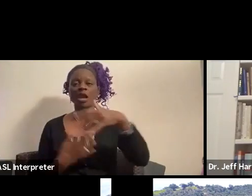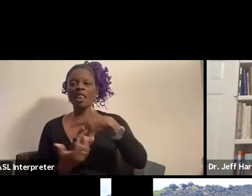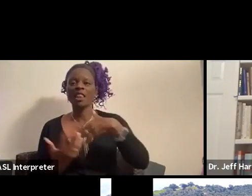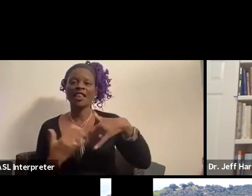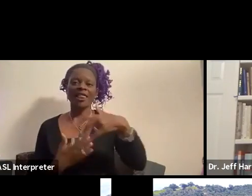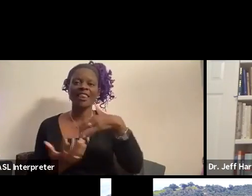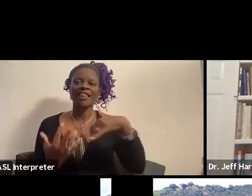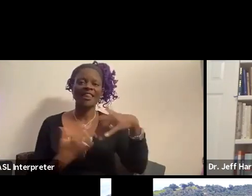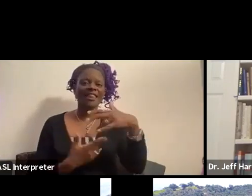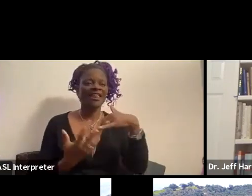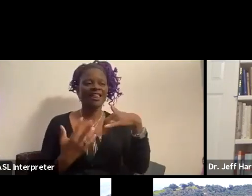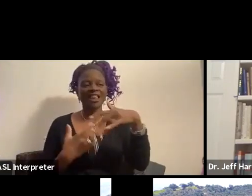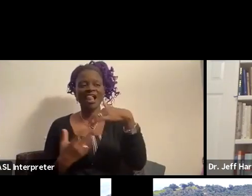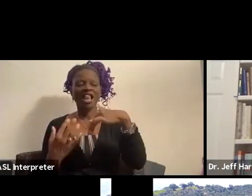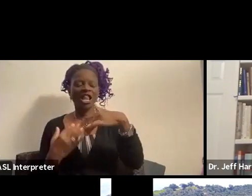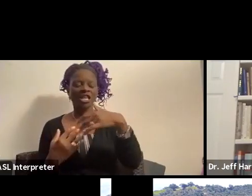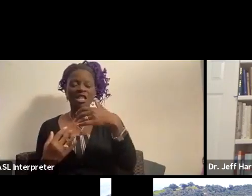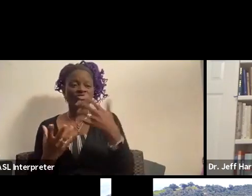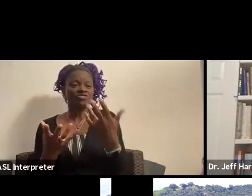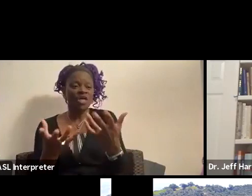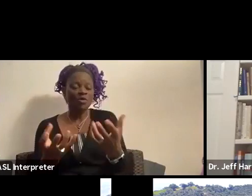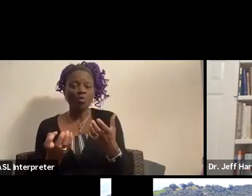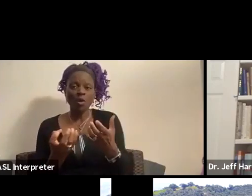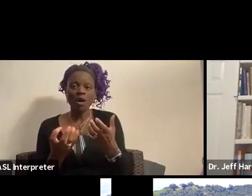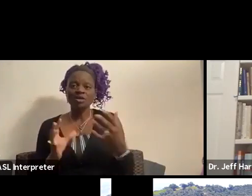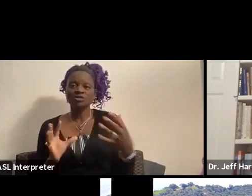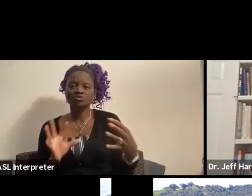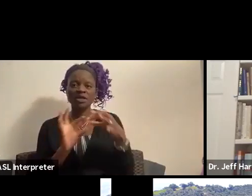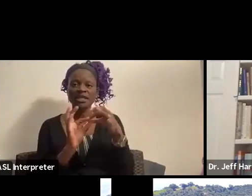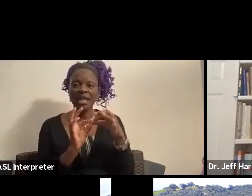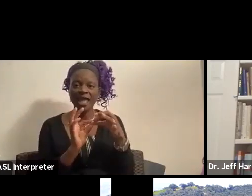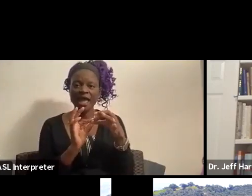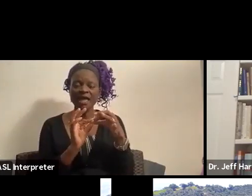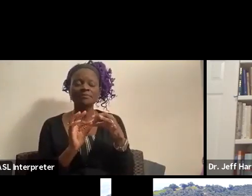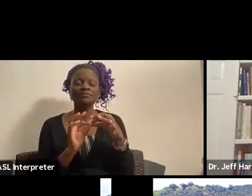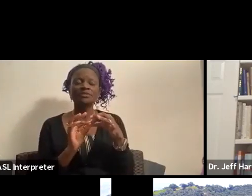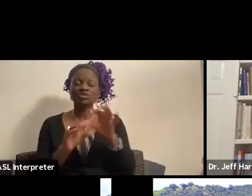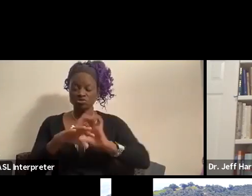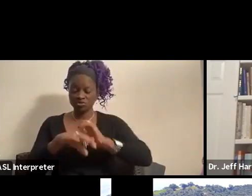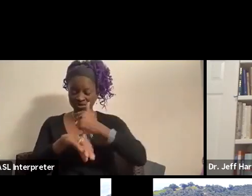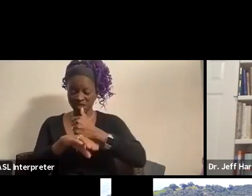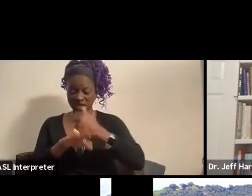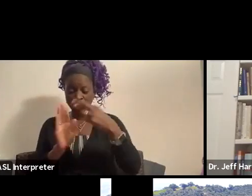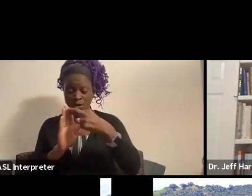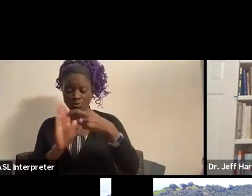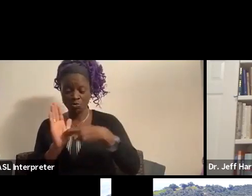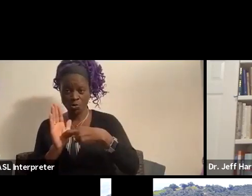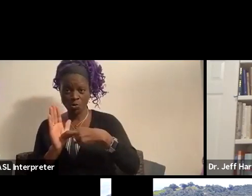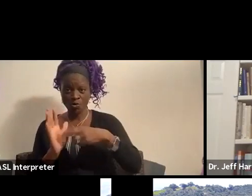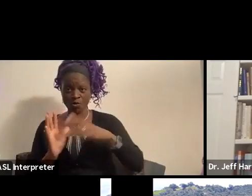And and so you can have a lot of rules in place. But we have seen it with the colleges reopening.